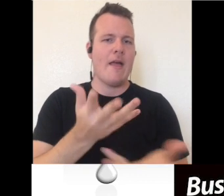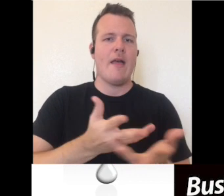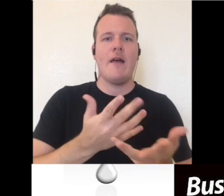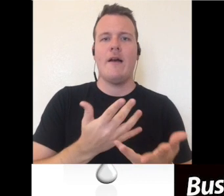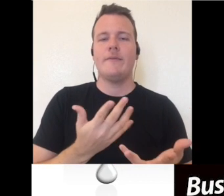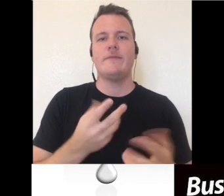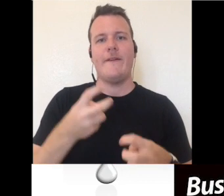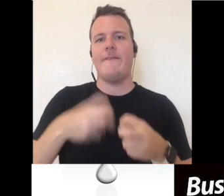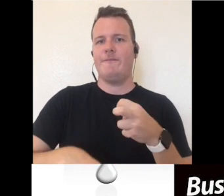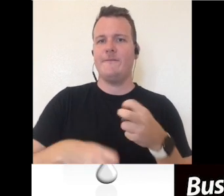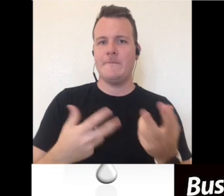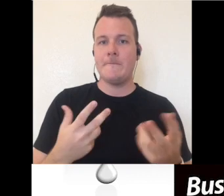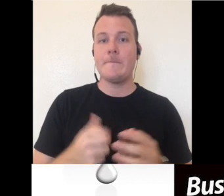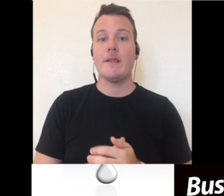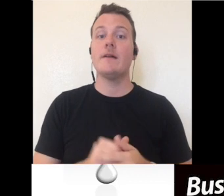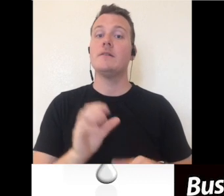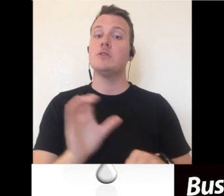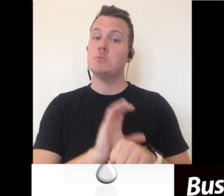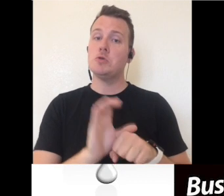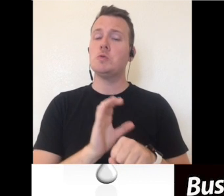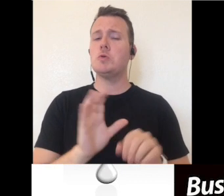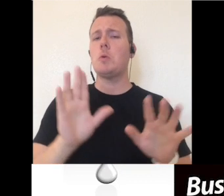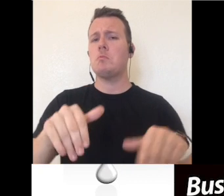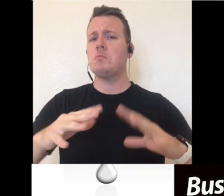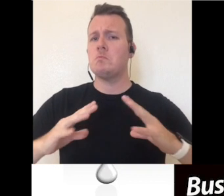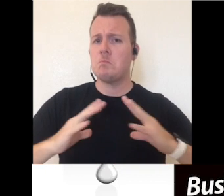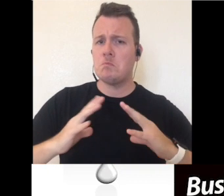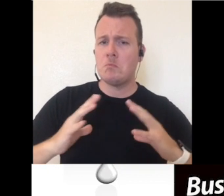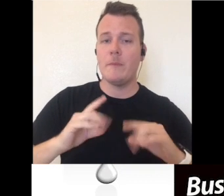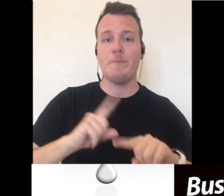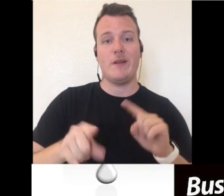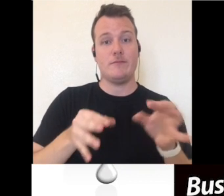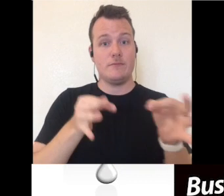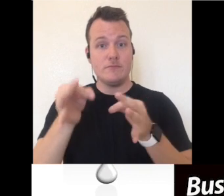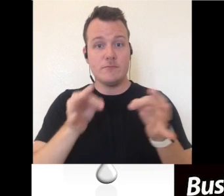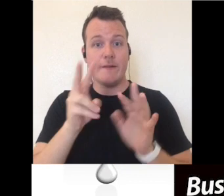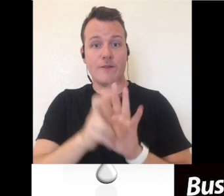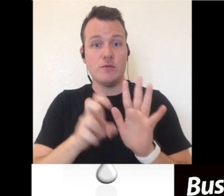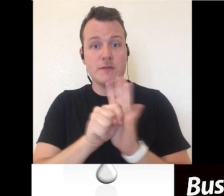computer as another but computers worked generally well. But they don't have